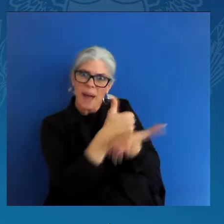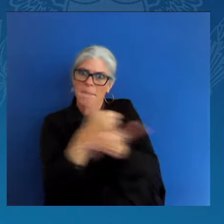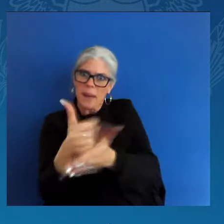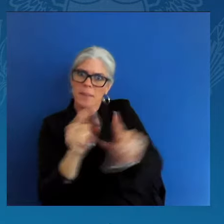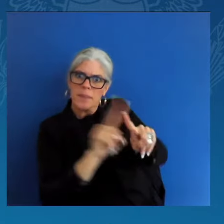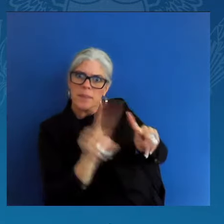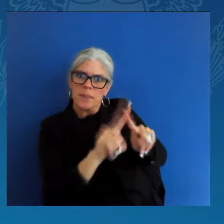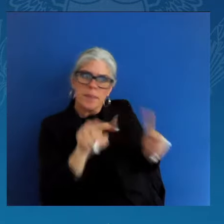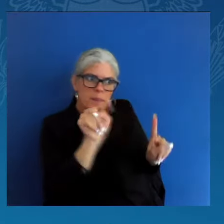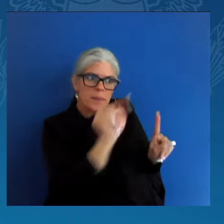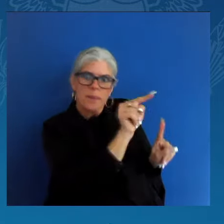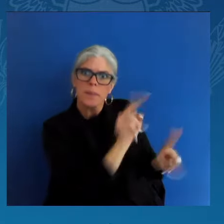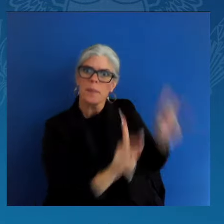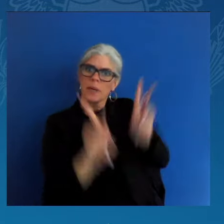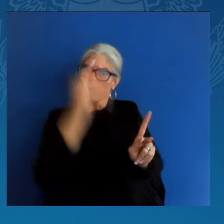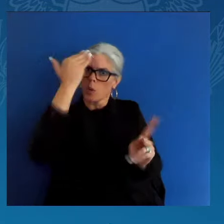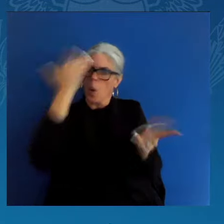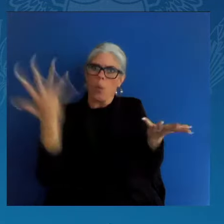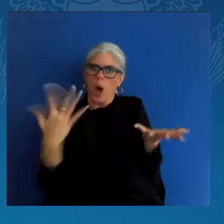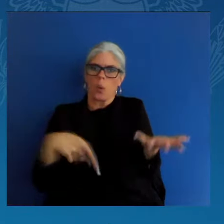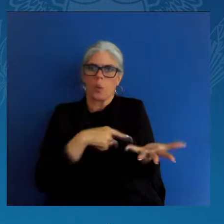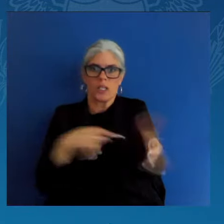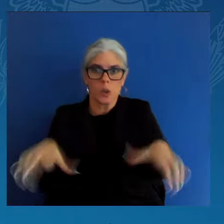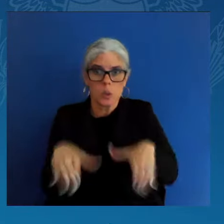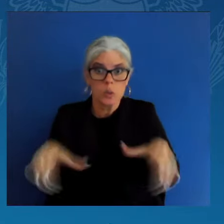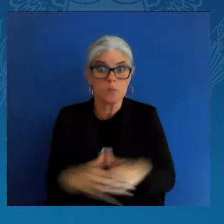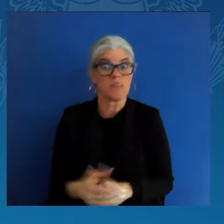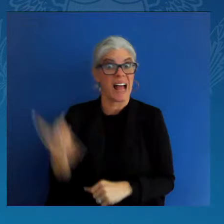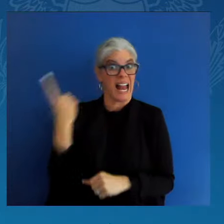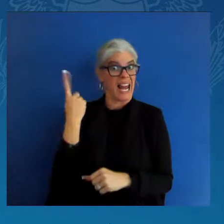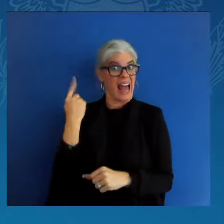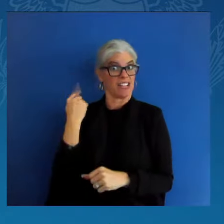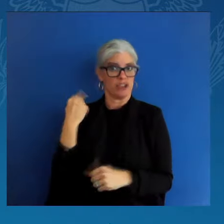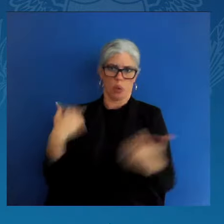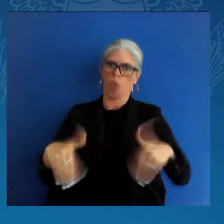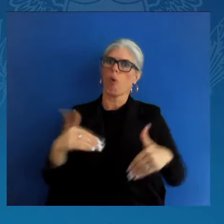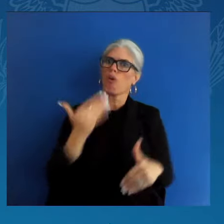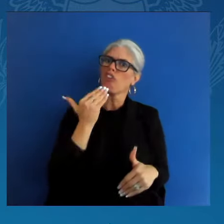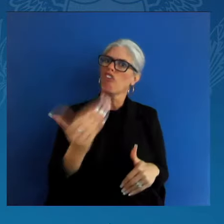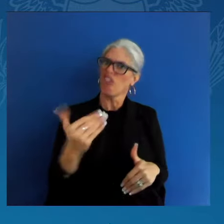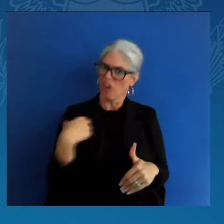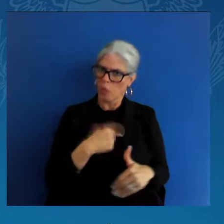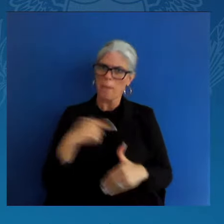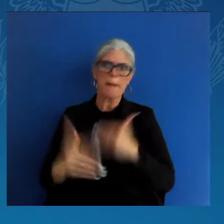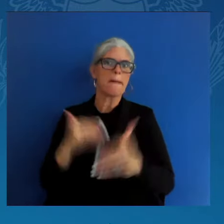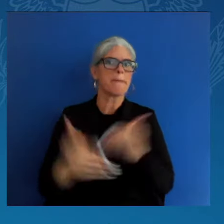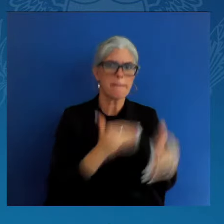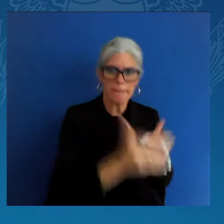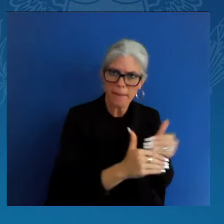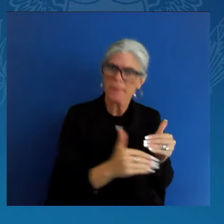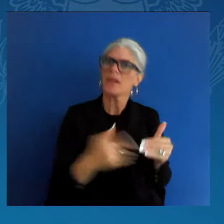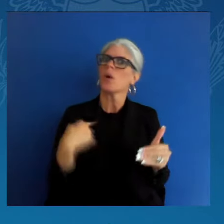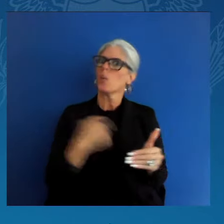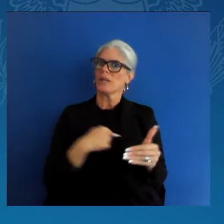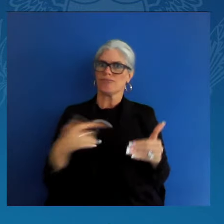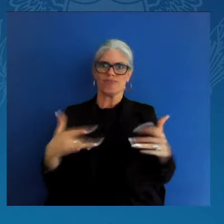and we're excited about our next meeting and we believe that this will advance the peaceful uses of outer space